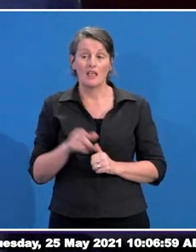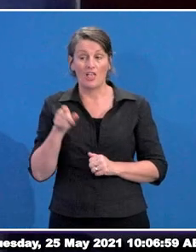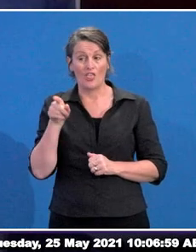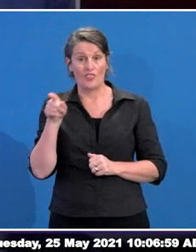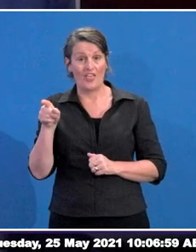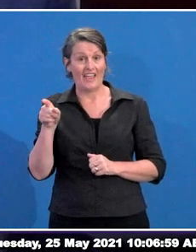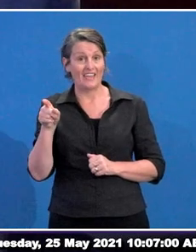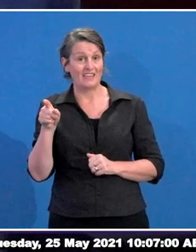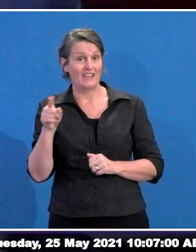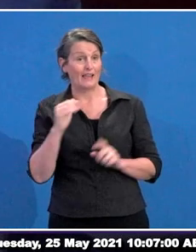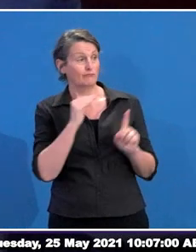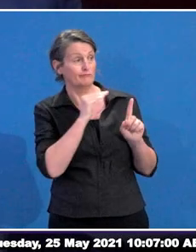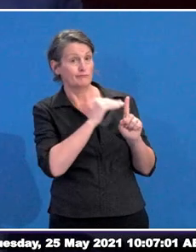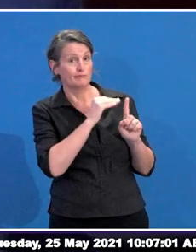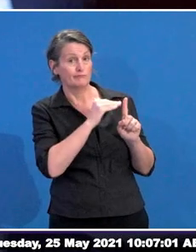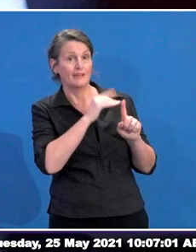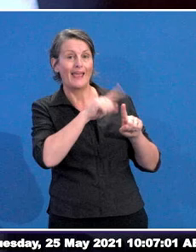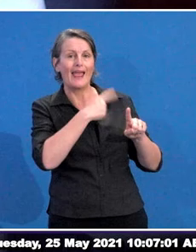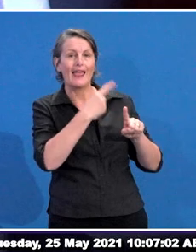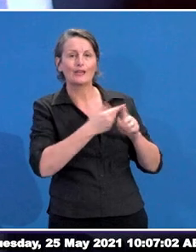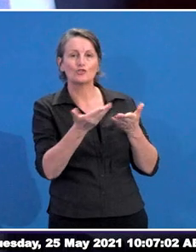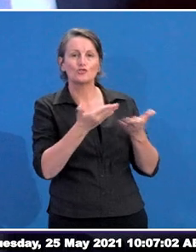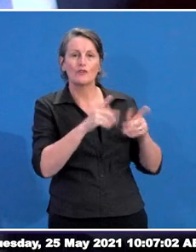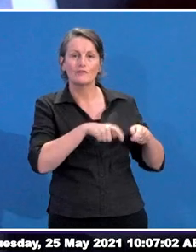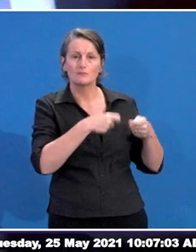who said that they needed to have SP1's consent